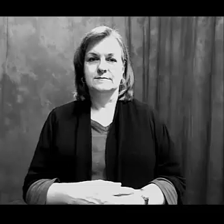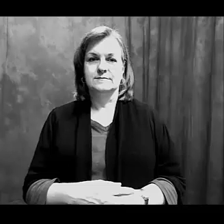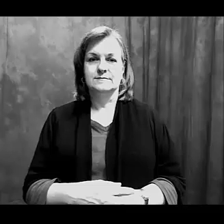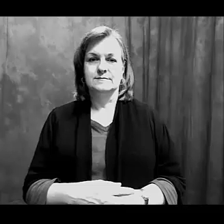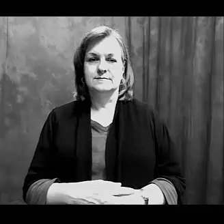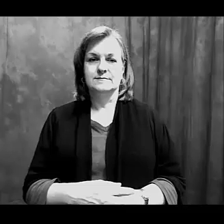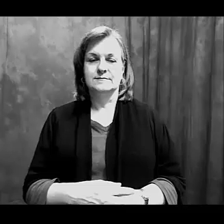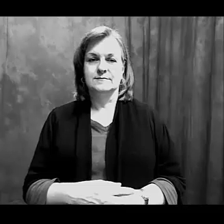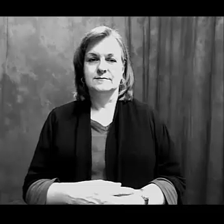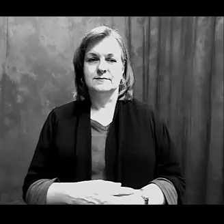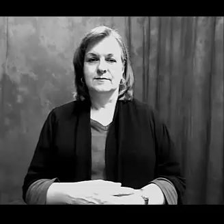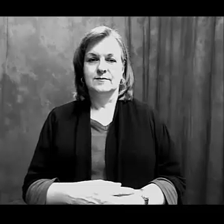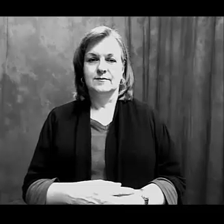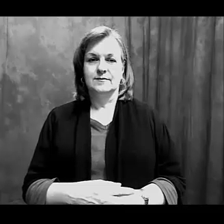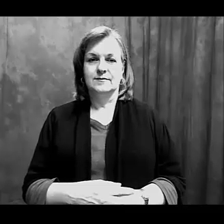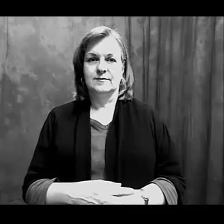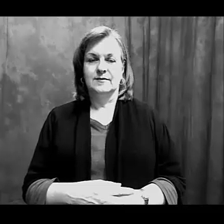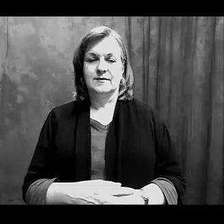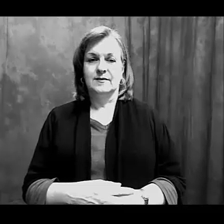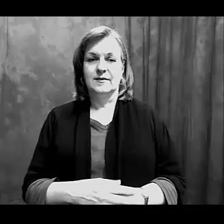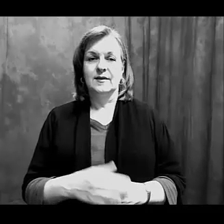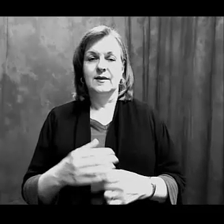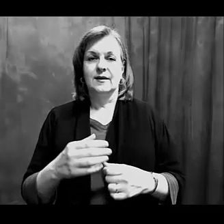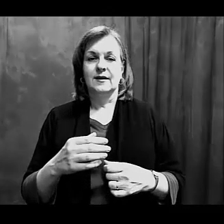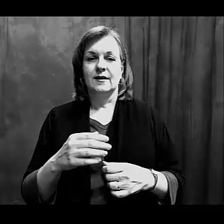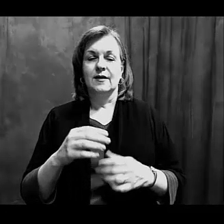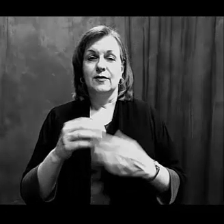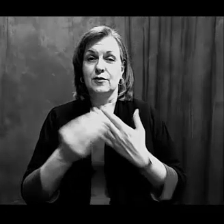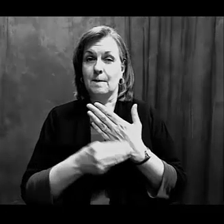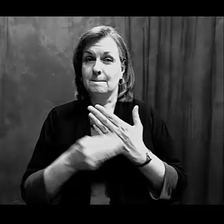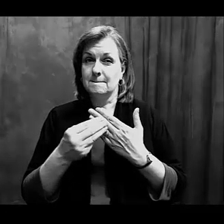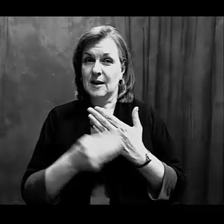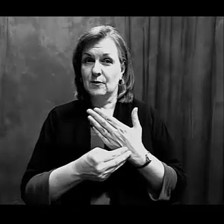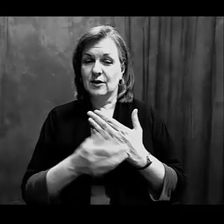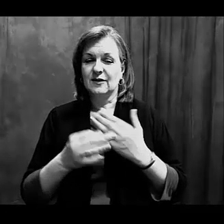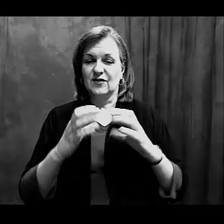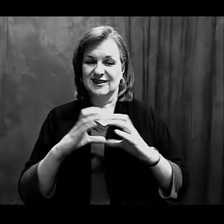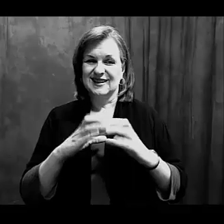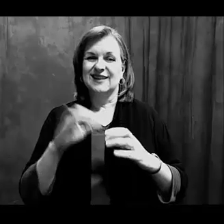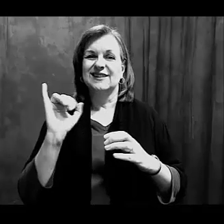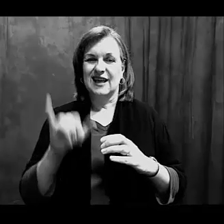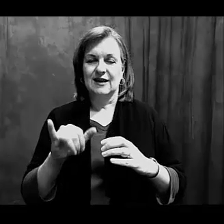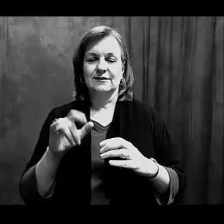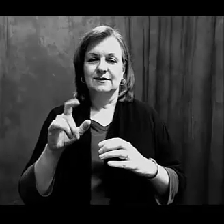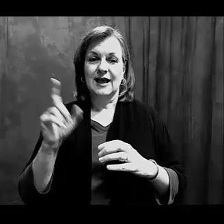it does amazing things to keep those membranes of those cells flexible